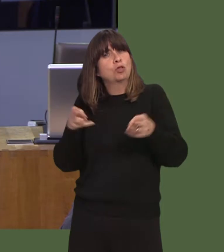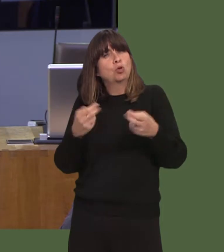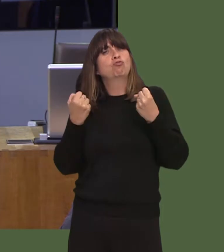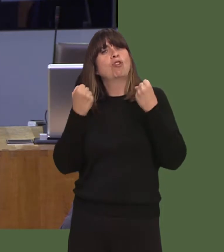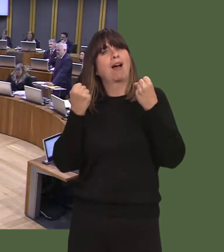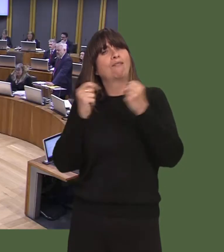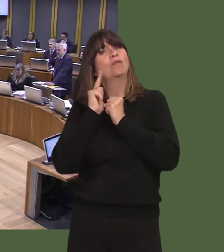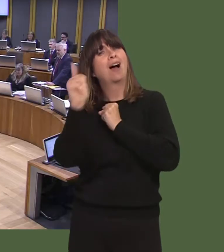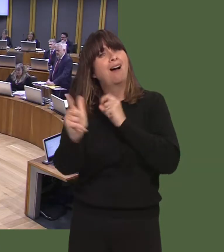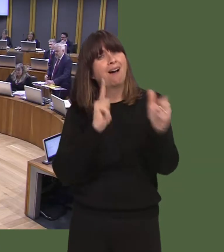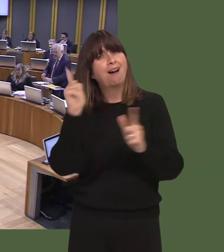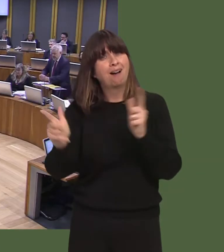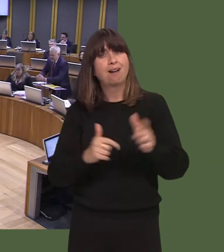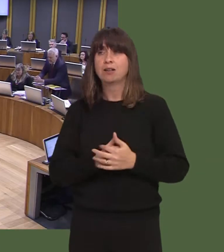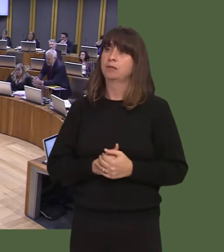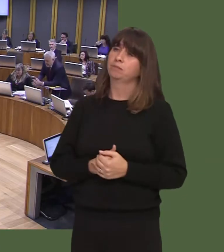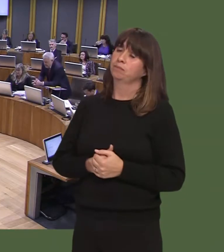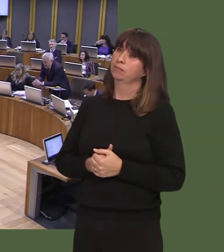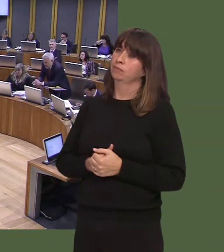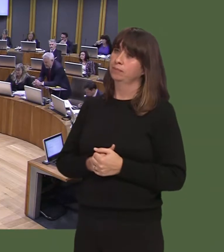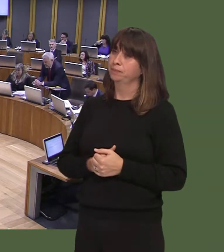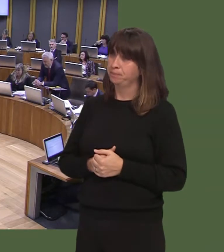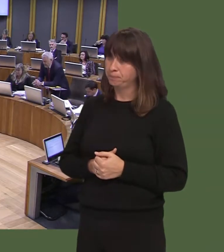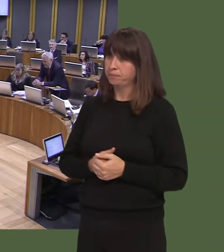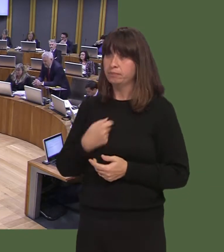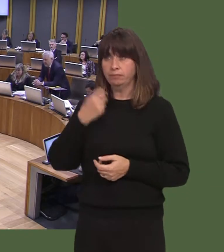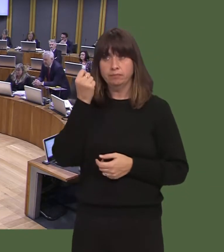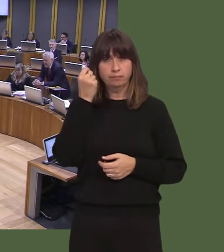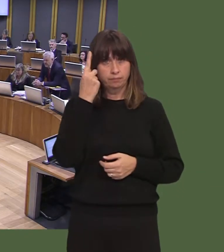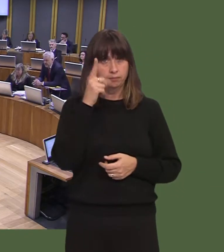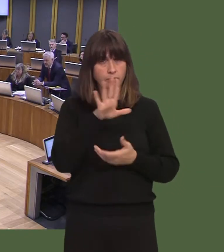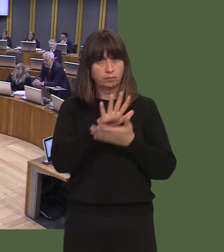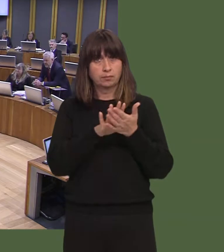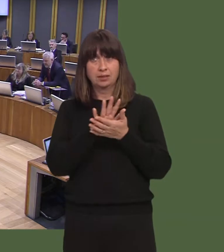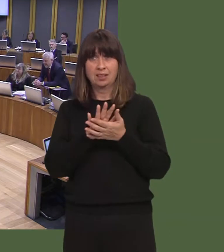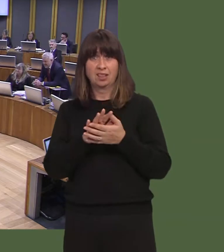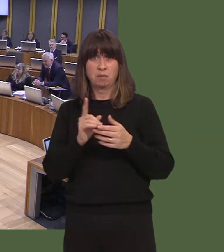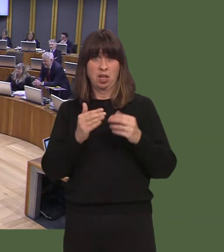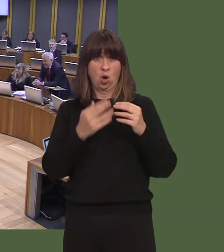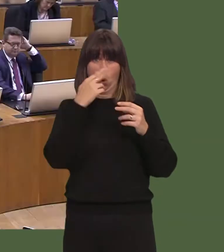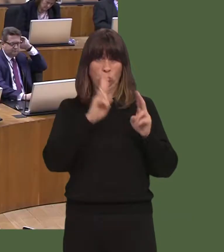Carwyn Jones AM: I'm not sure I follow his argument. Many of the new schools that have been build are, literally, a few miles away from the